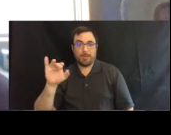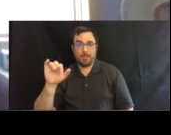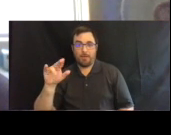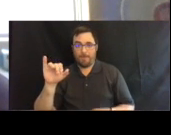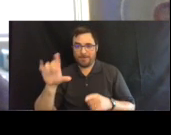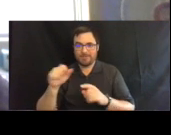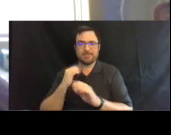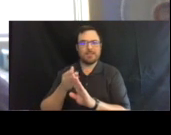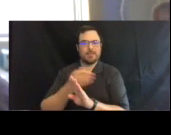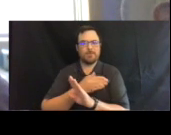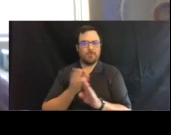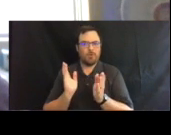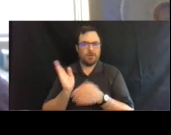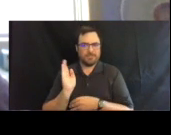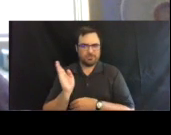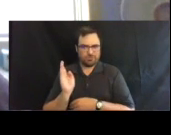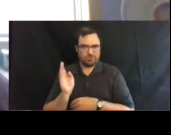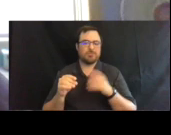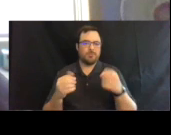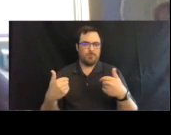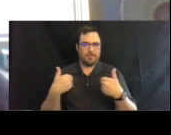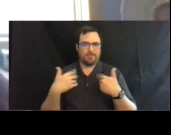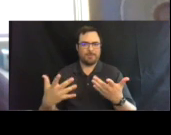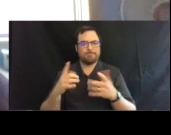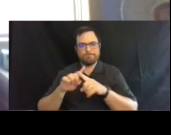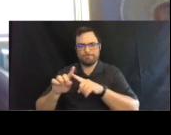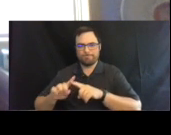we looked at some formants for the ling sounds, if you remember that.